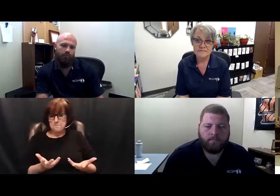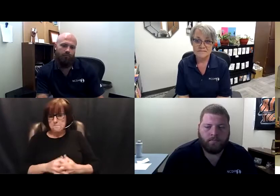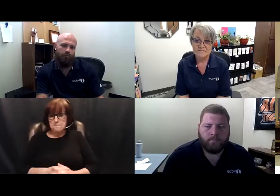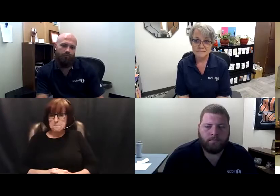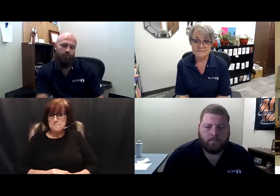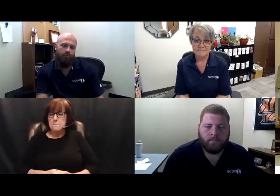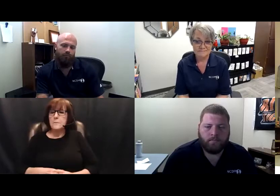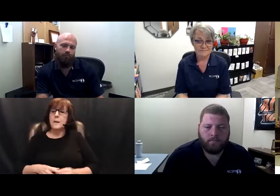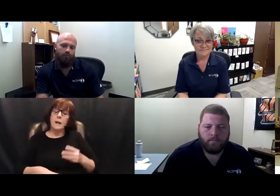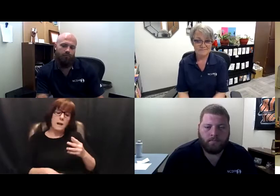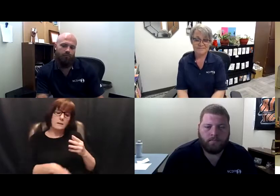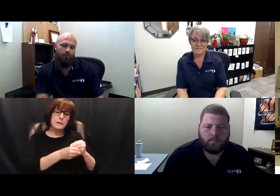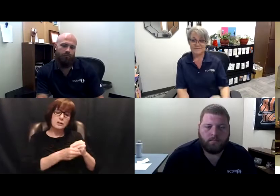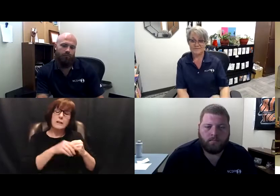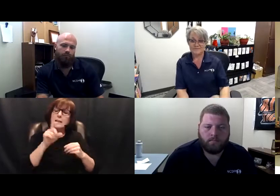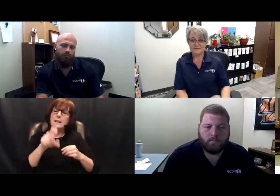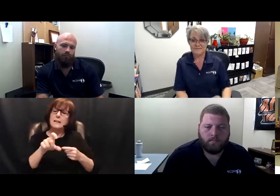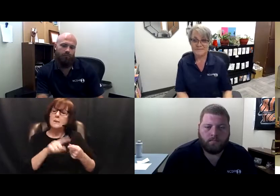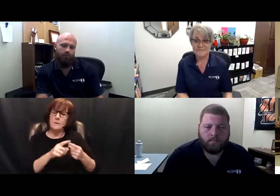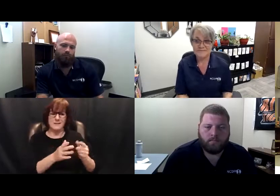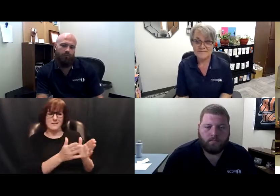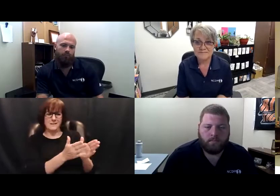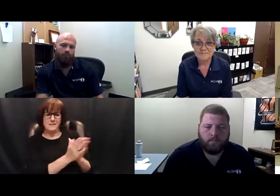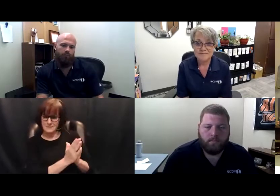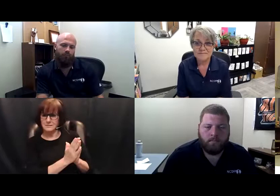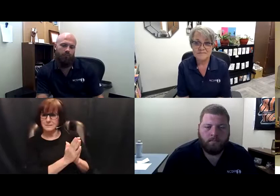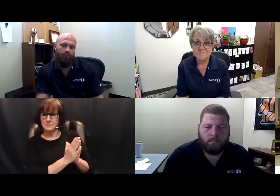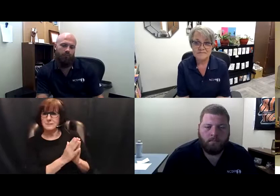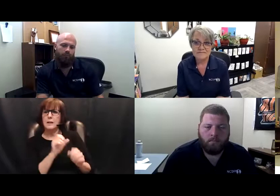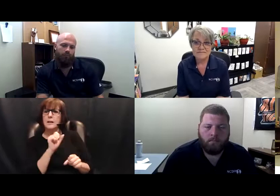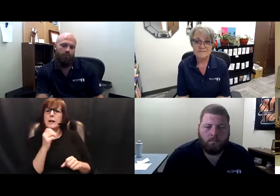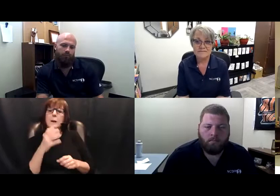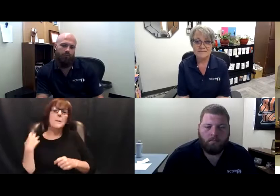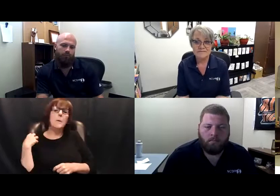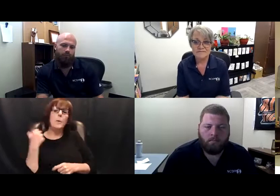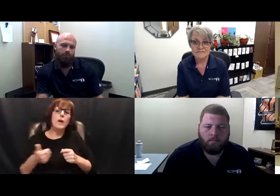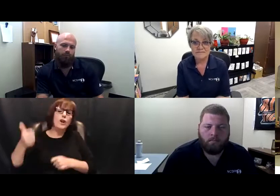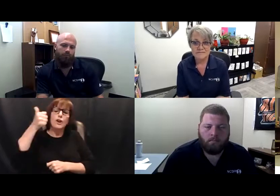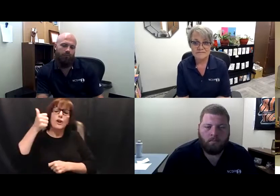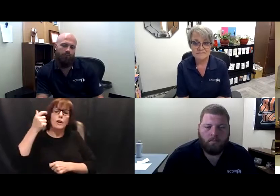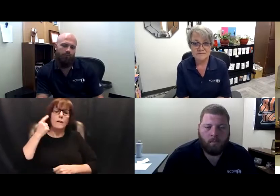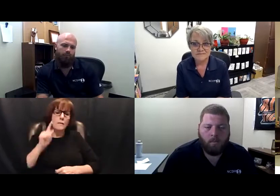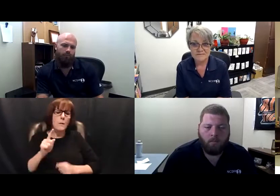Additionally you need to ask your employer for that technology.